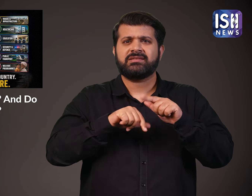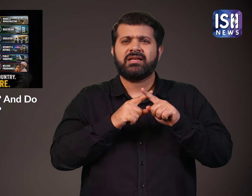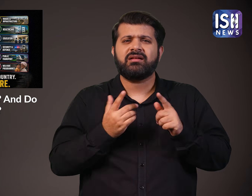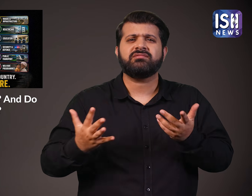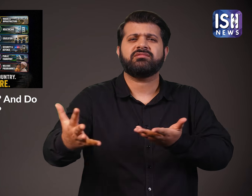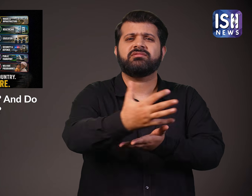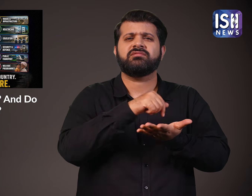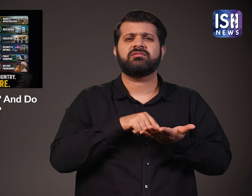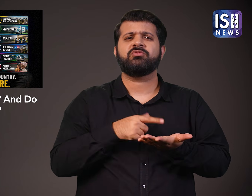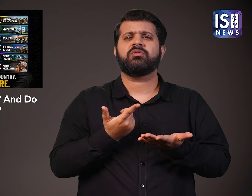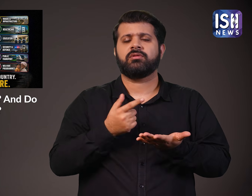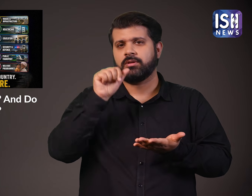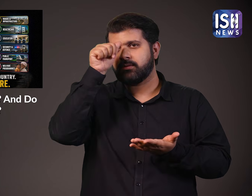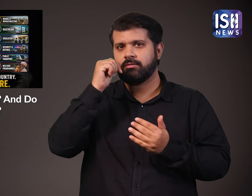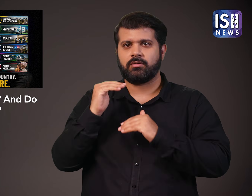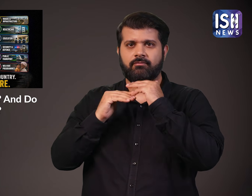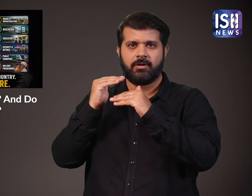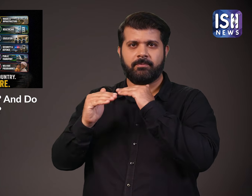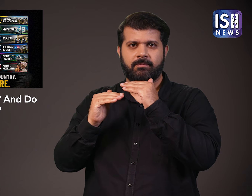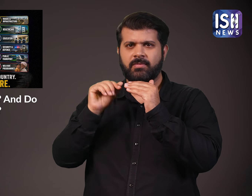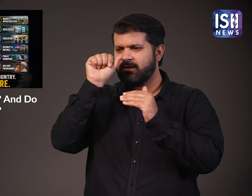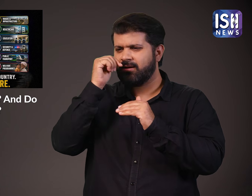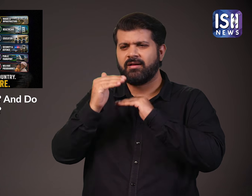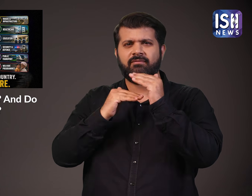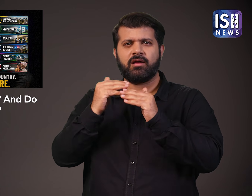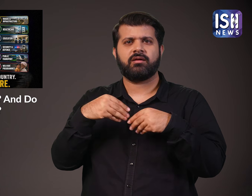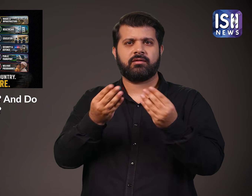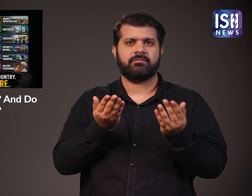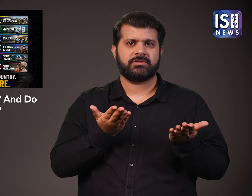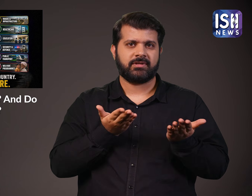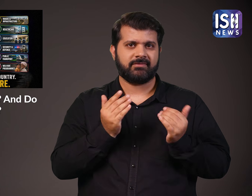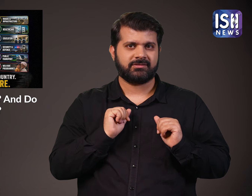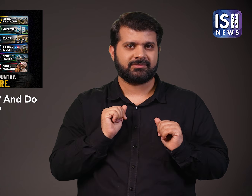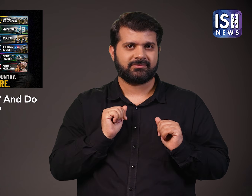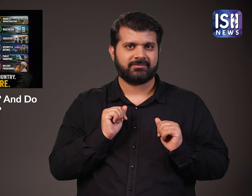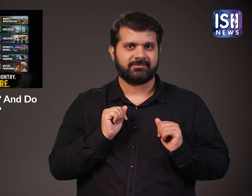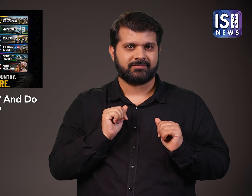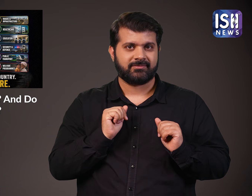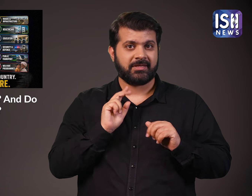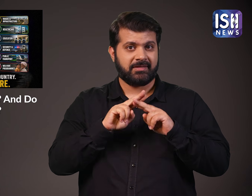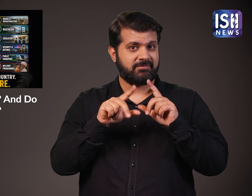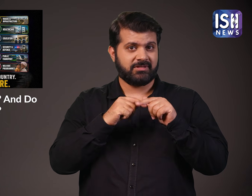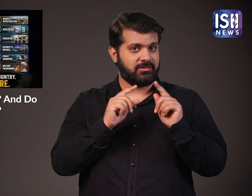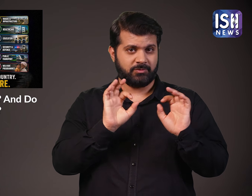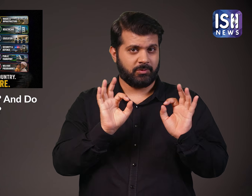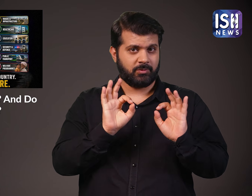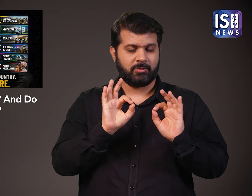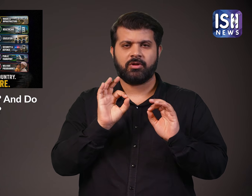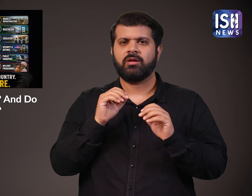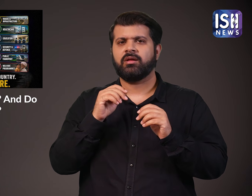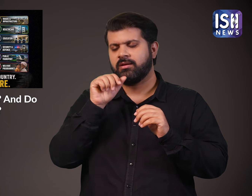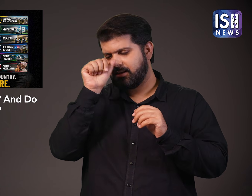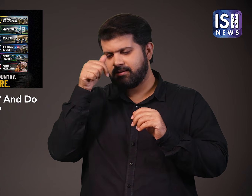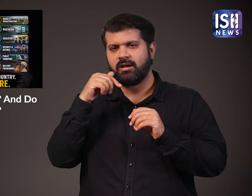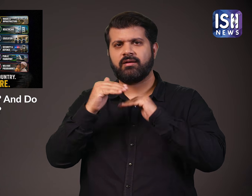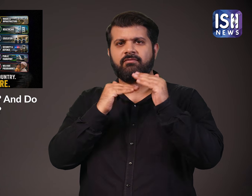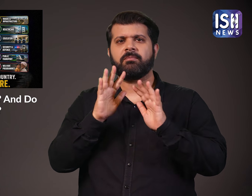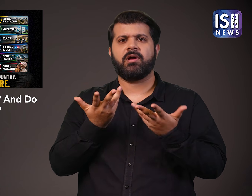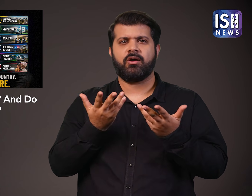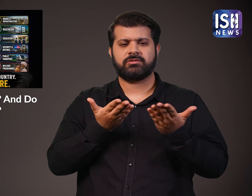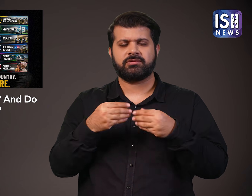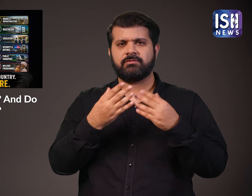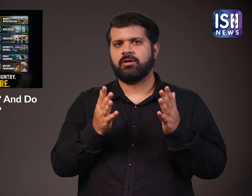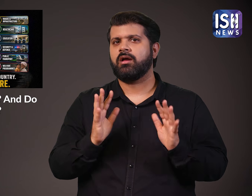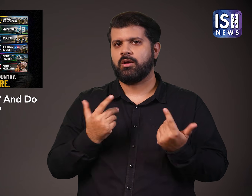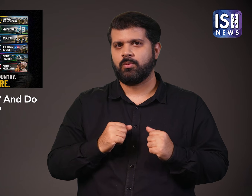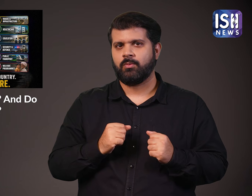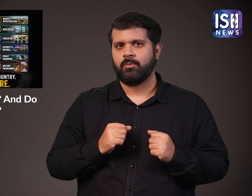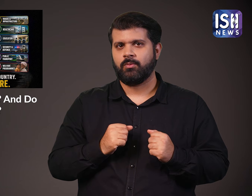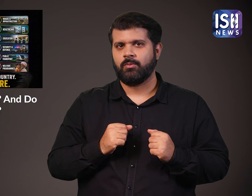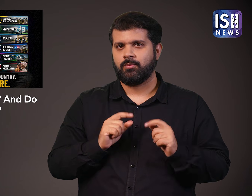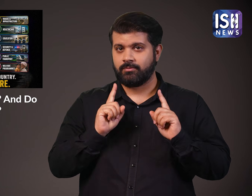The government uses tax money for development and public services. Without tax revenue, it would not have money for the country's development.